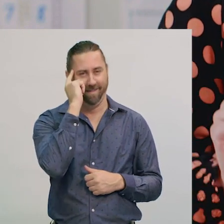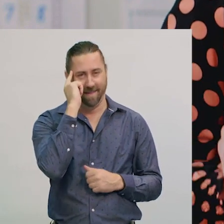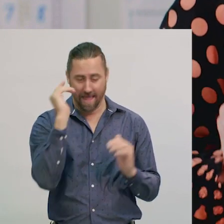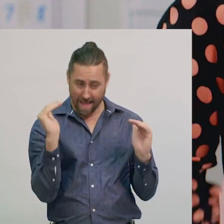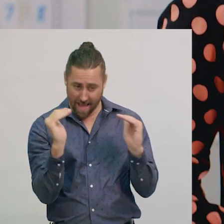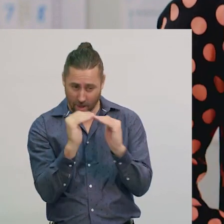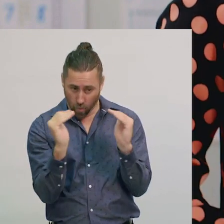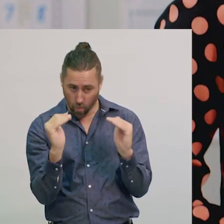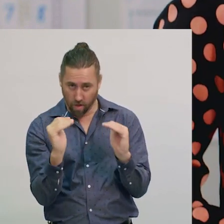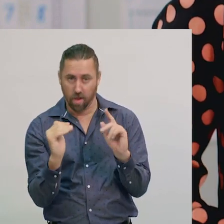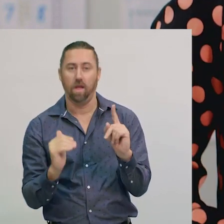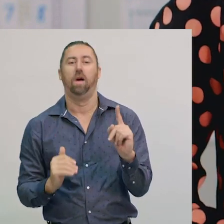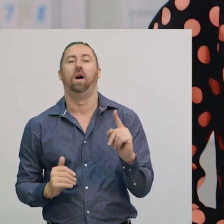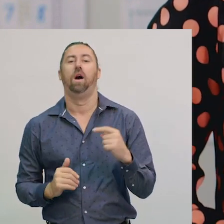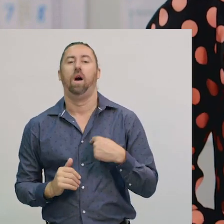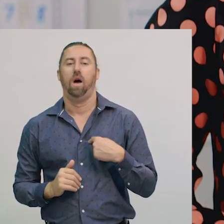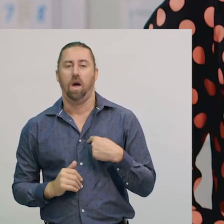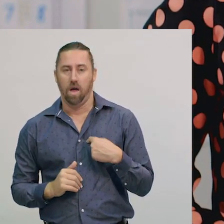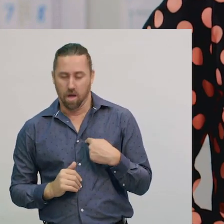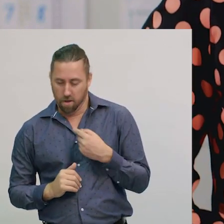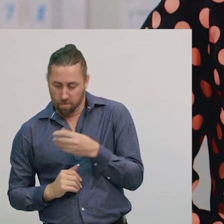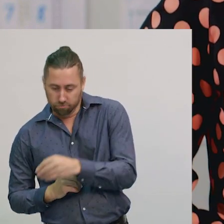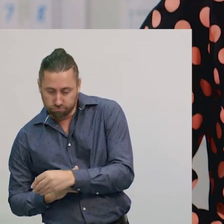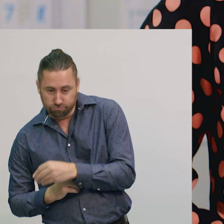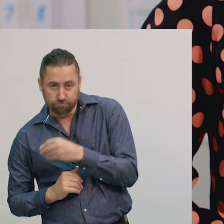I will place one spoon at Monique’s place setting,